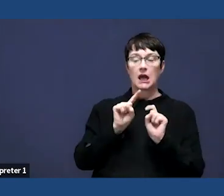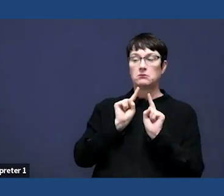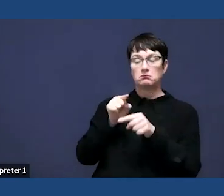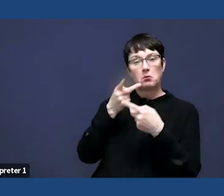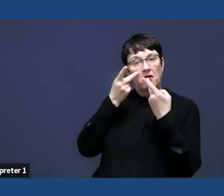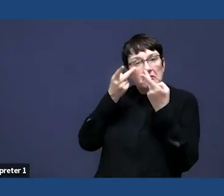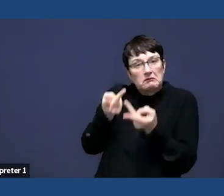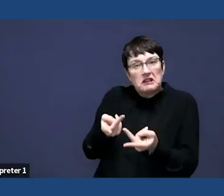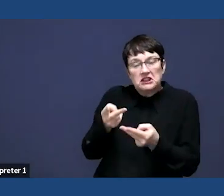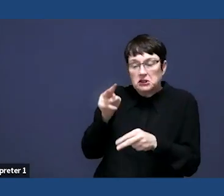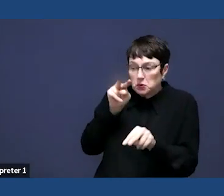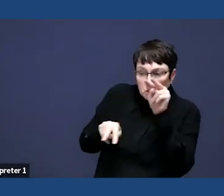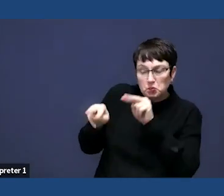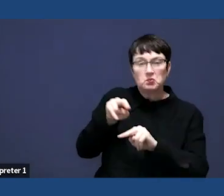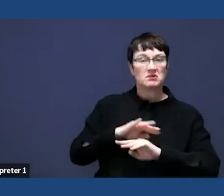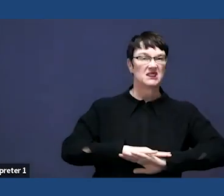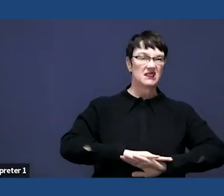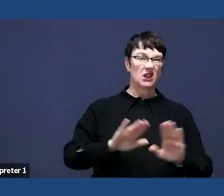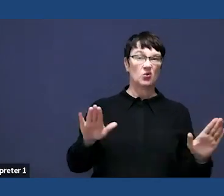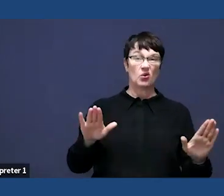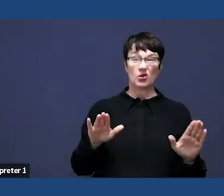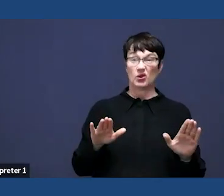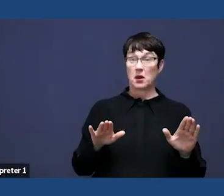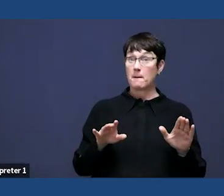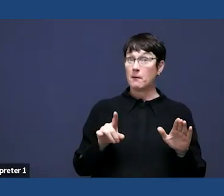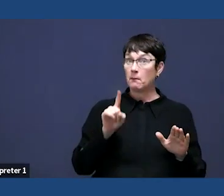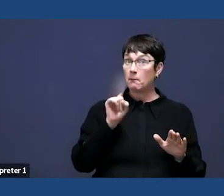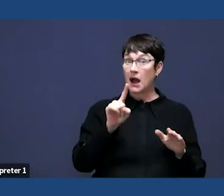and getting collaboration.